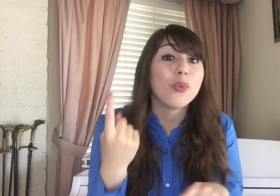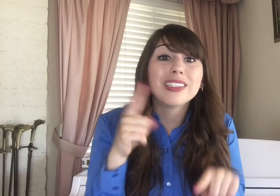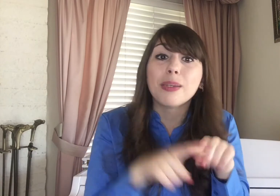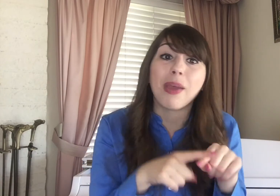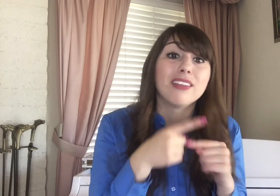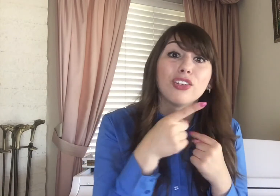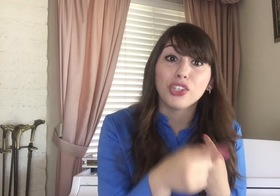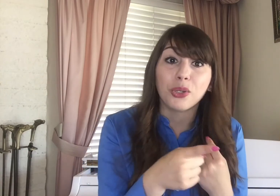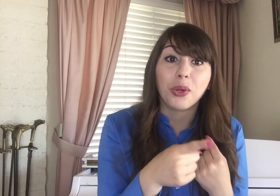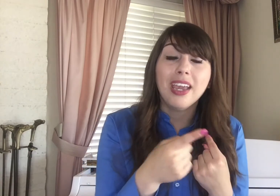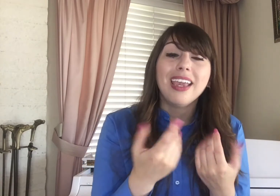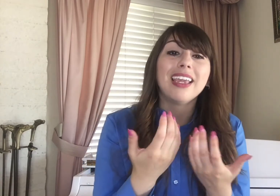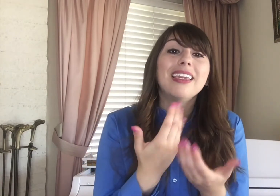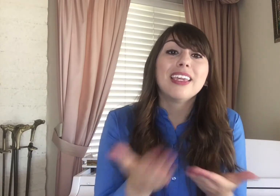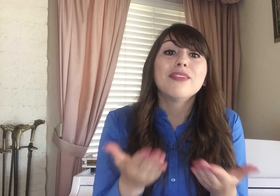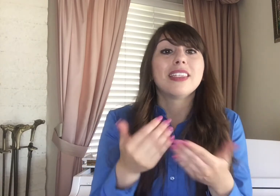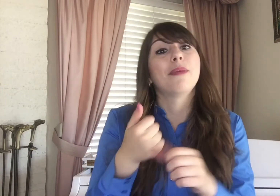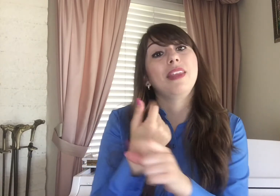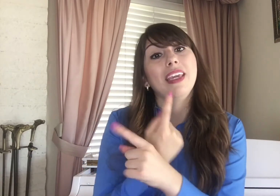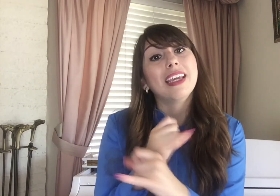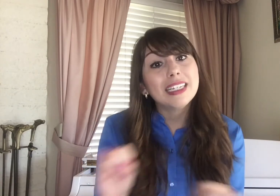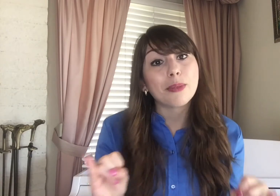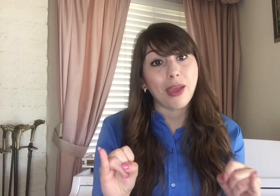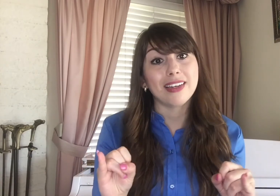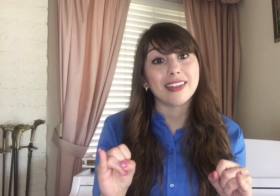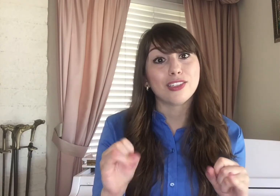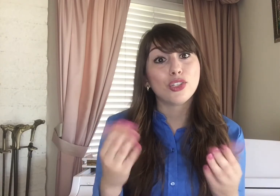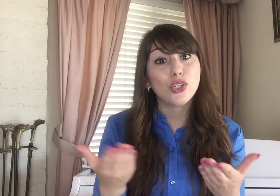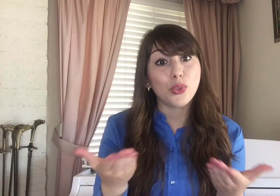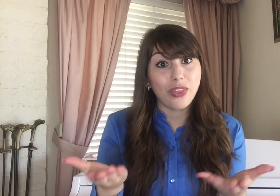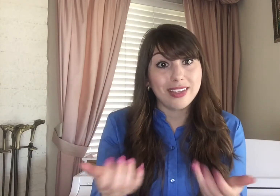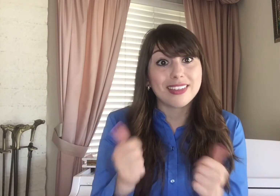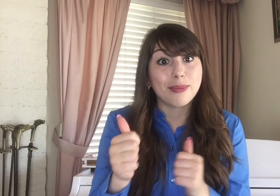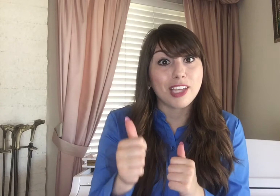depend on you. It gives them the independence to do things themselves.